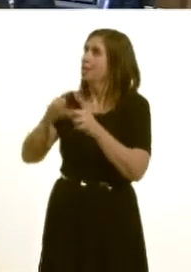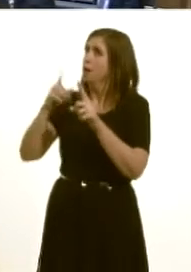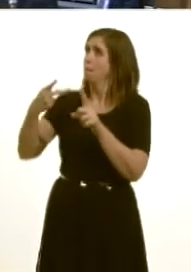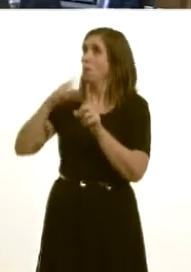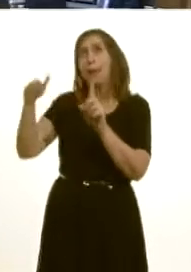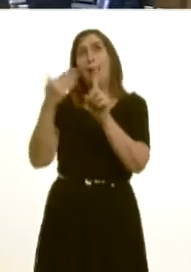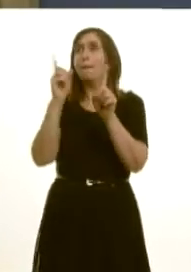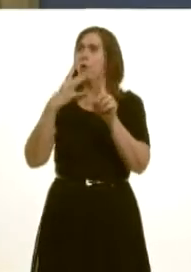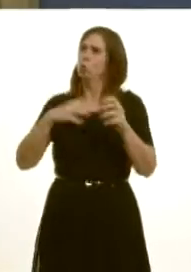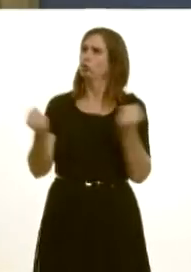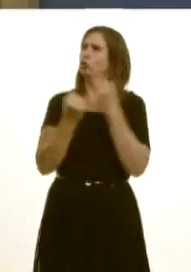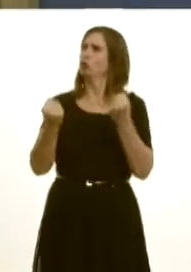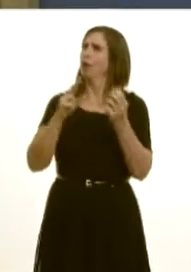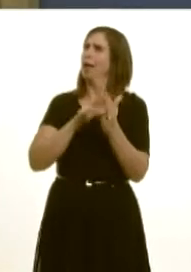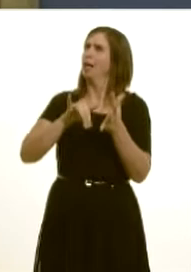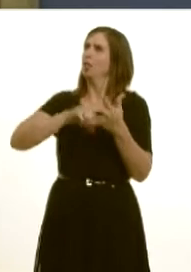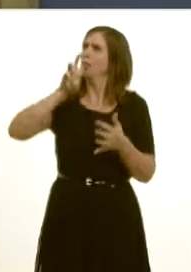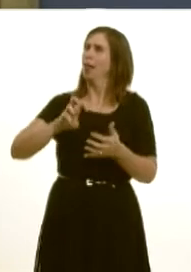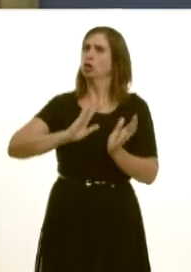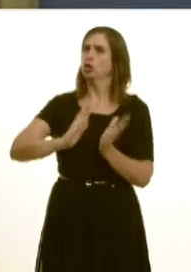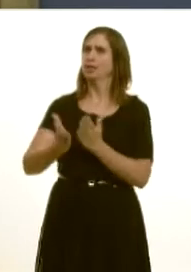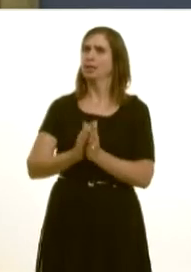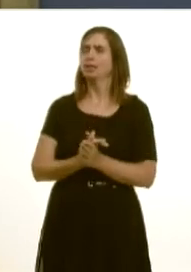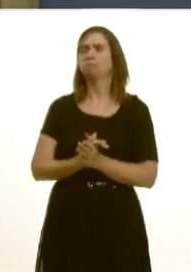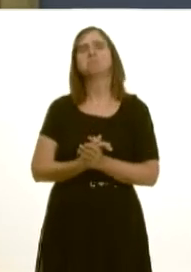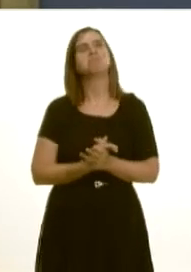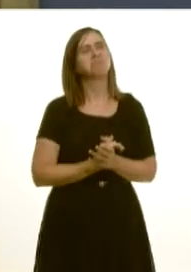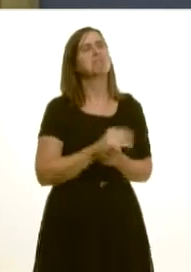Leanne Wood: It is vital, First Minister, that you now demonstrate your willingness